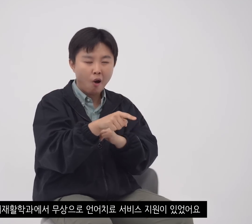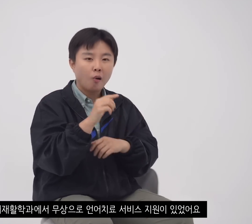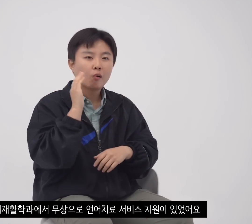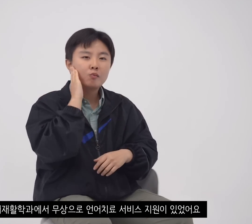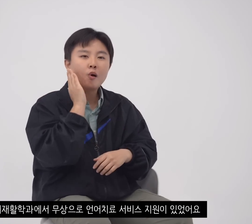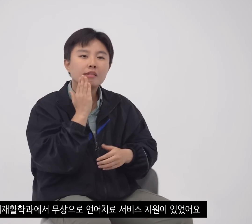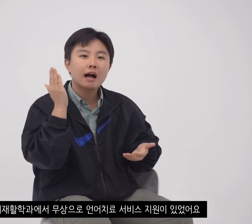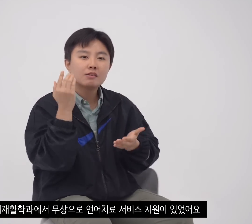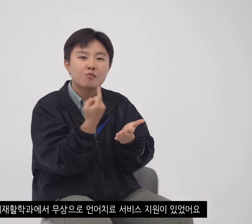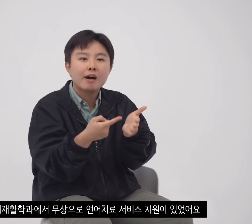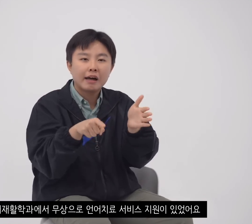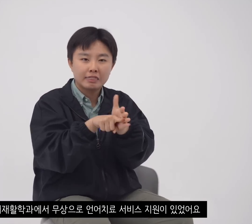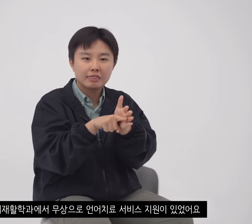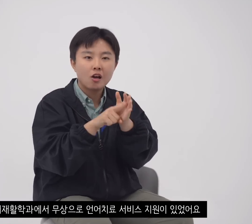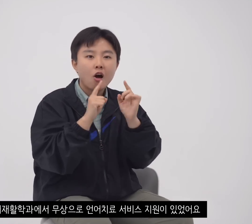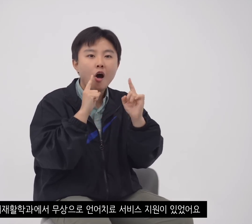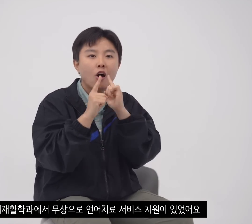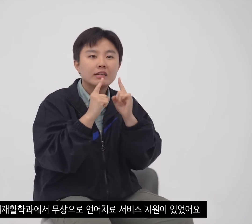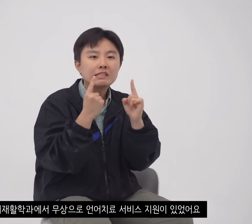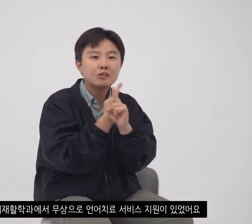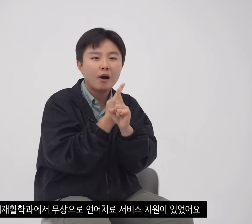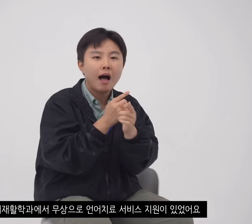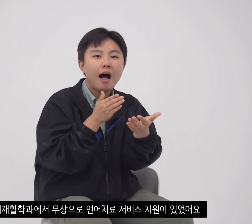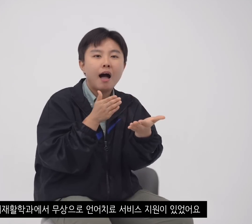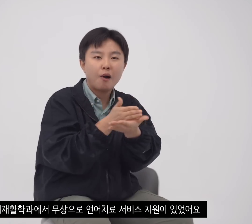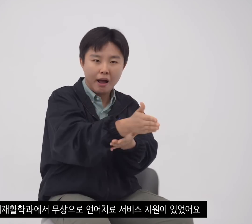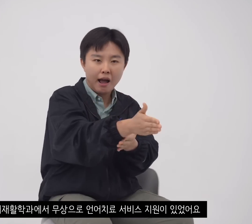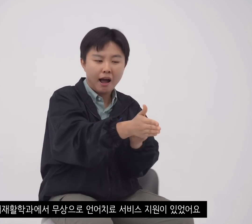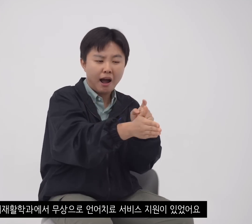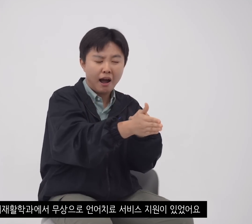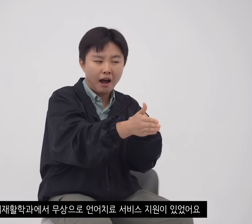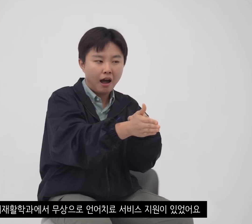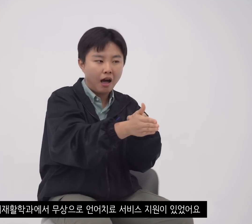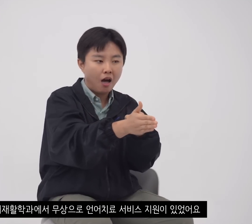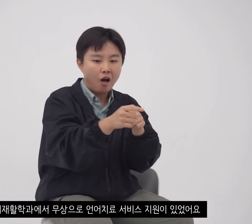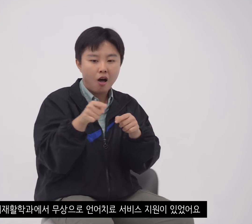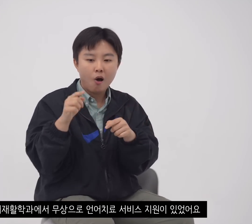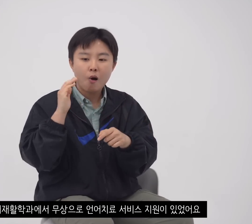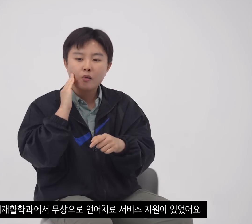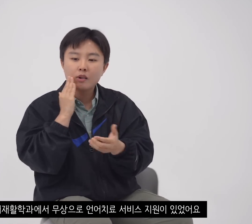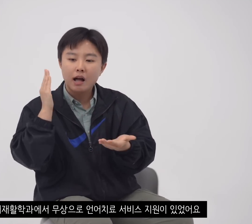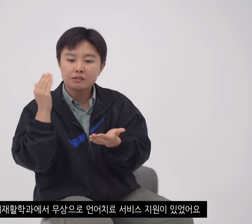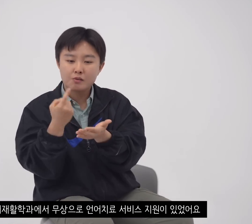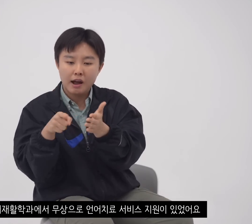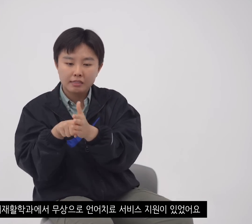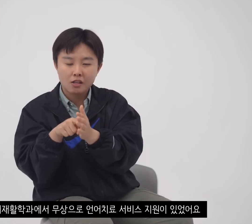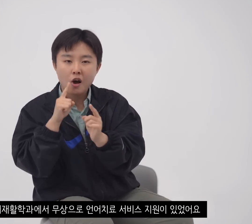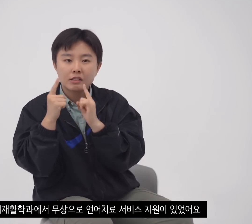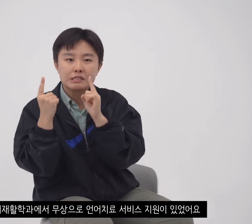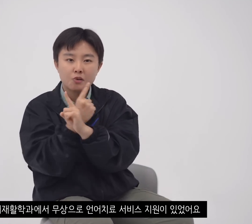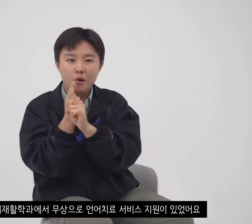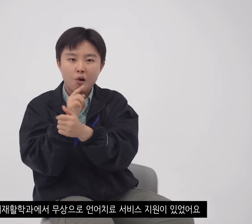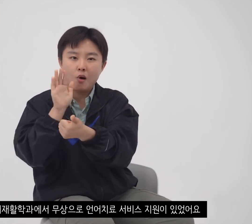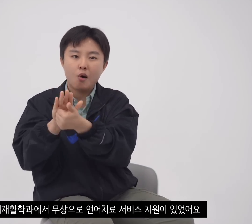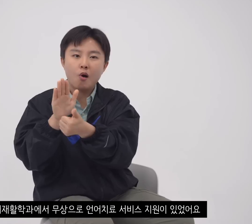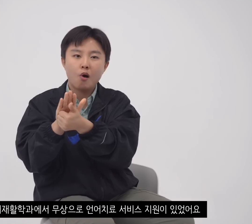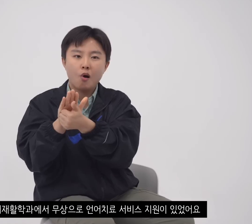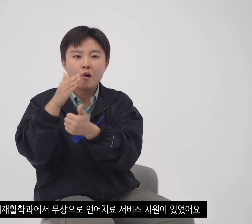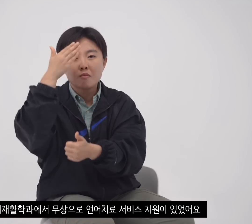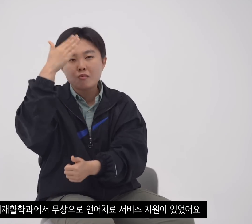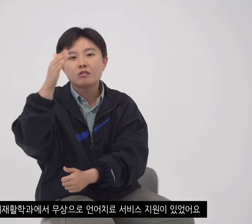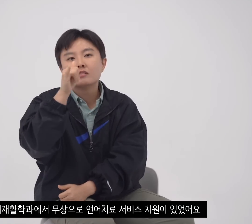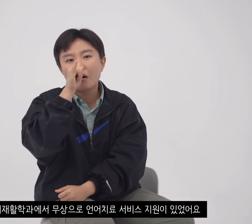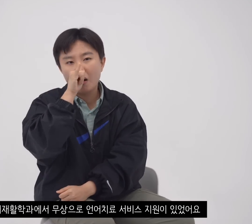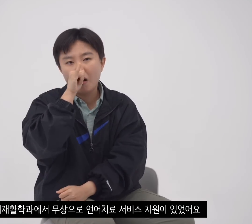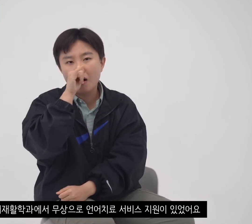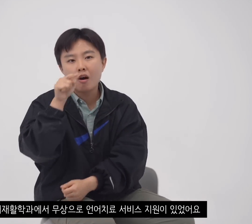the speech therapy department for the deaf provided free speech therapy services.